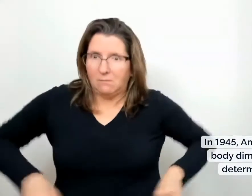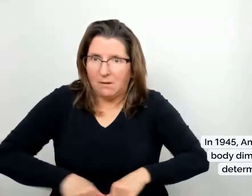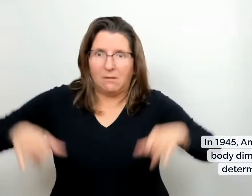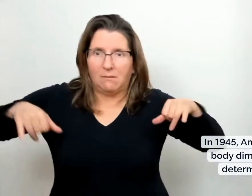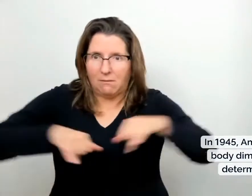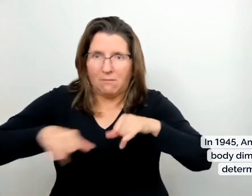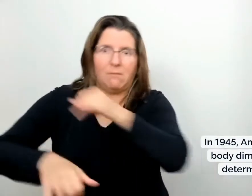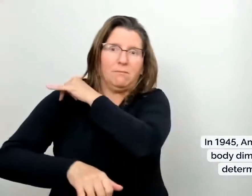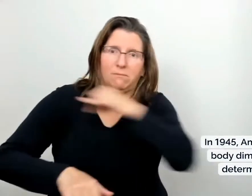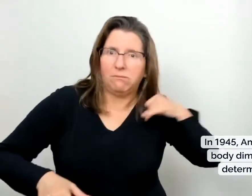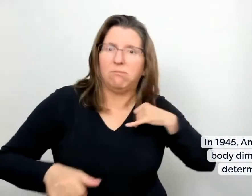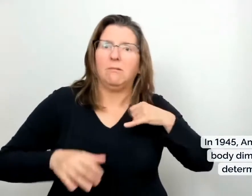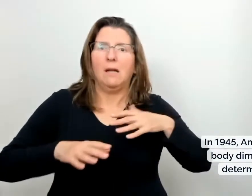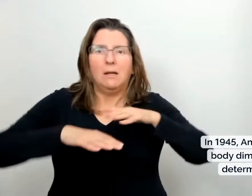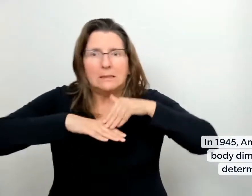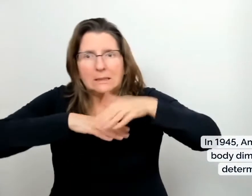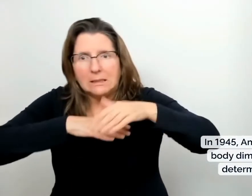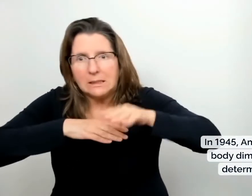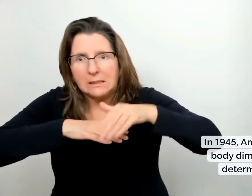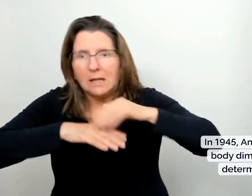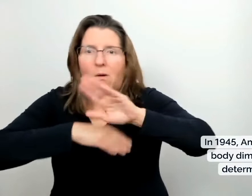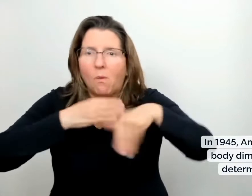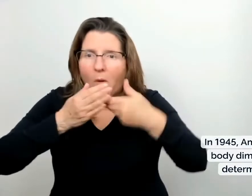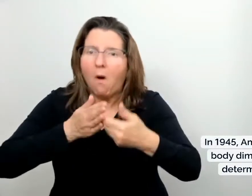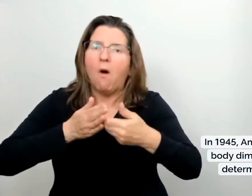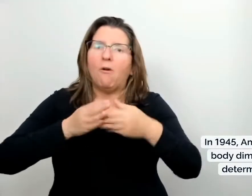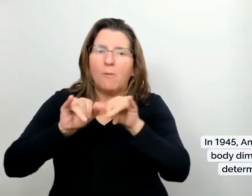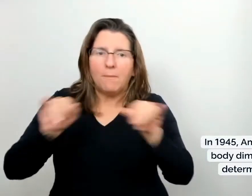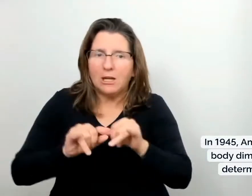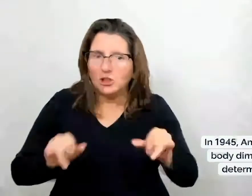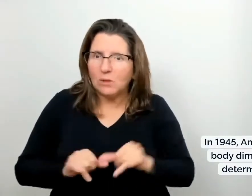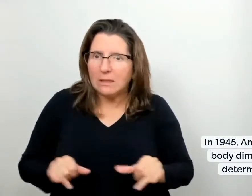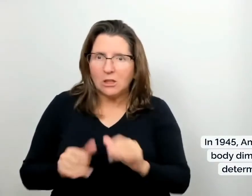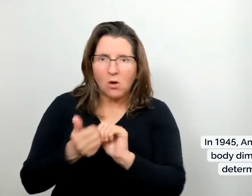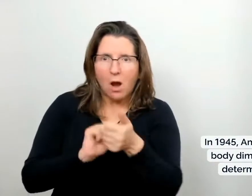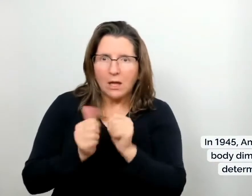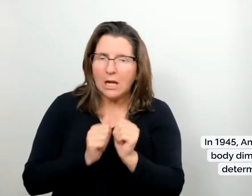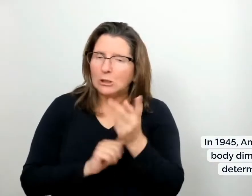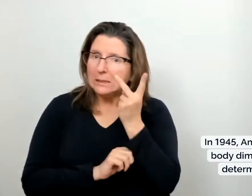those same nine dimensions gathered on the earlier study.